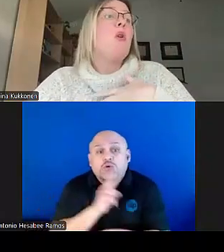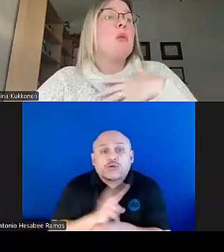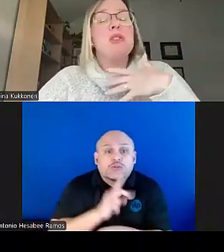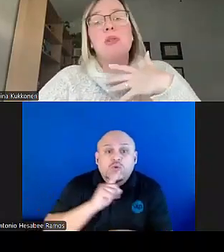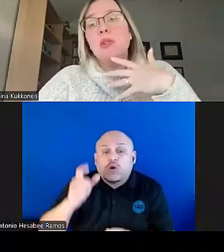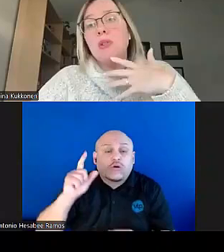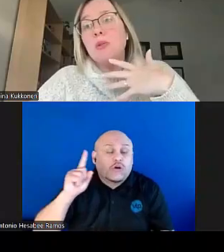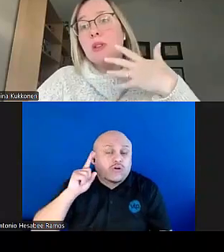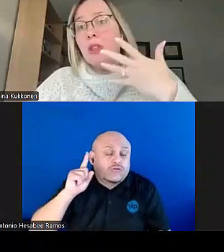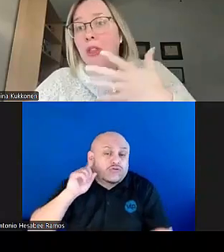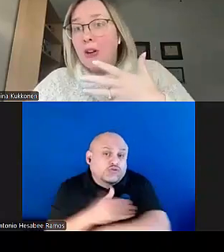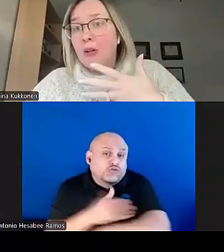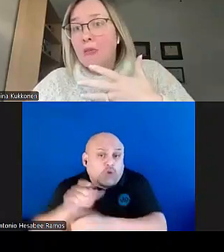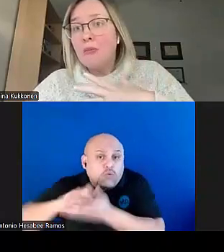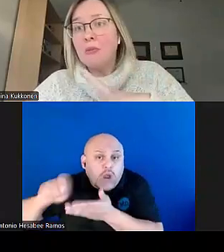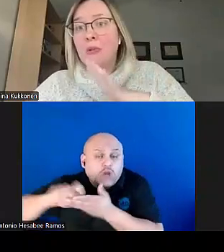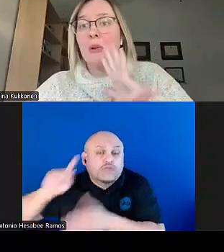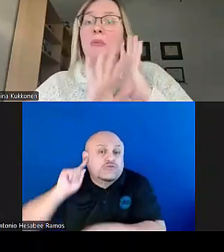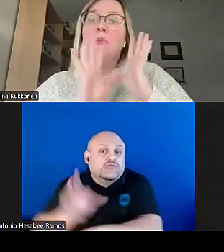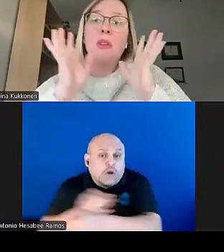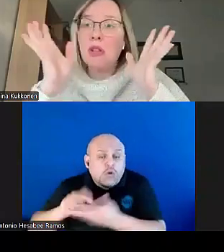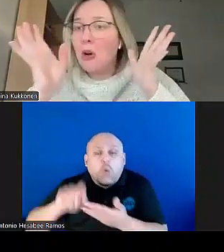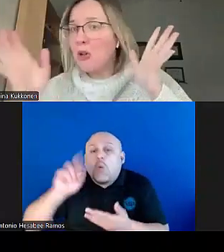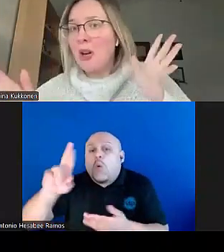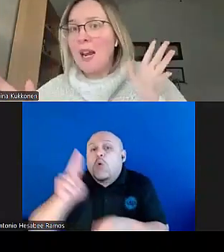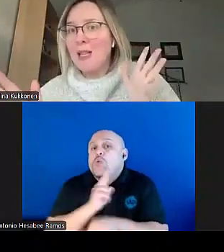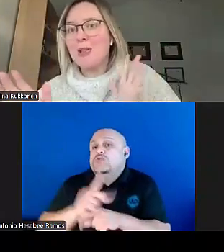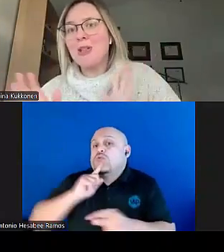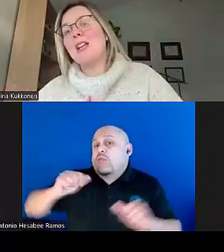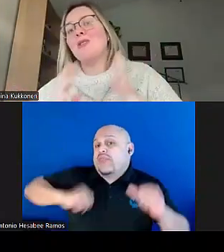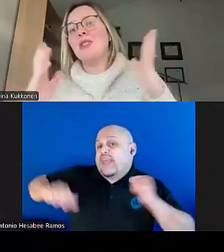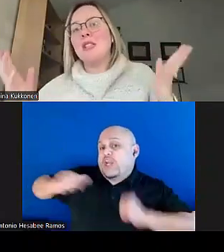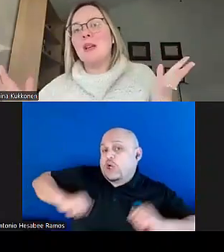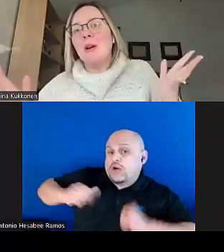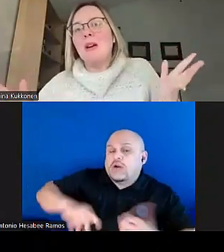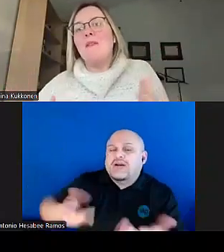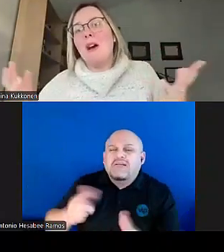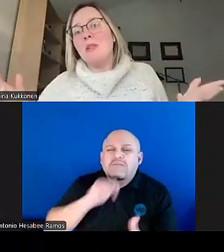or would you use theater? There's no straight answer to that. So just think about it, if that